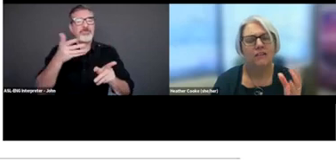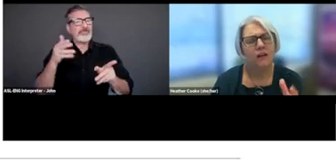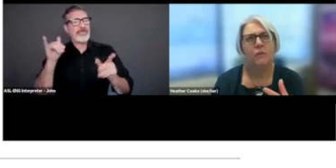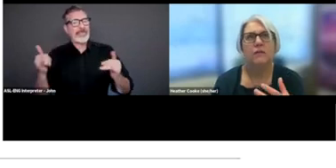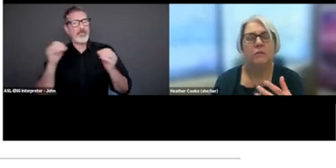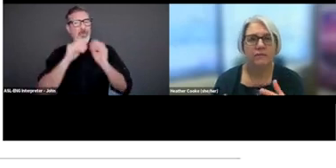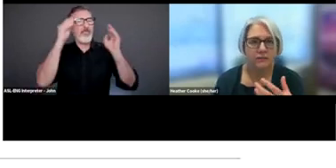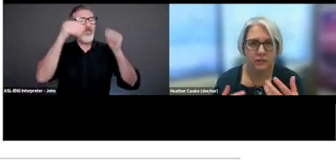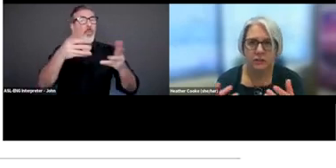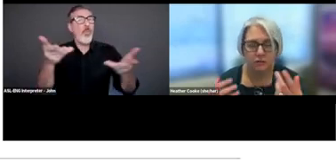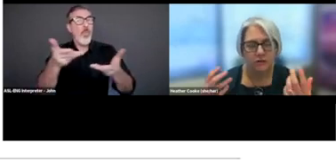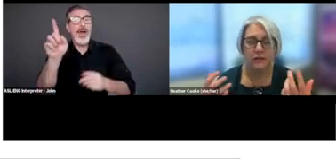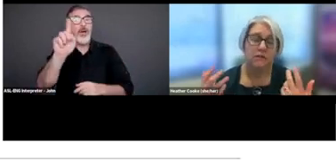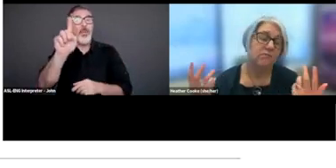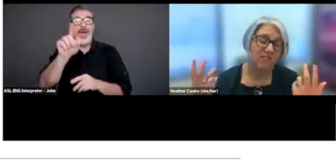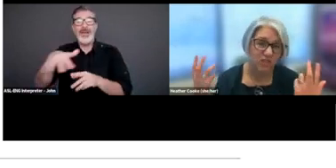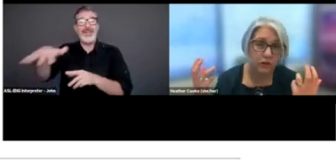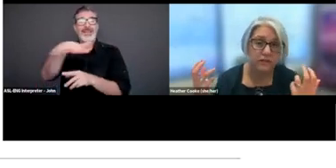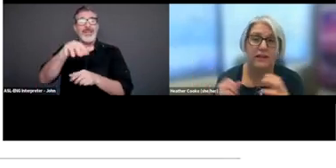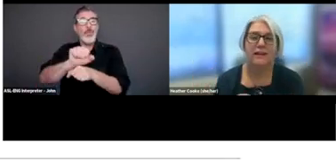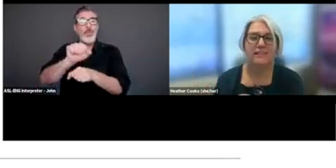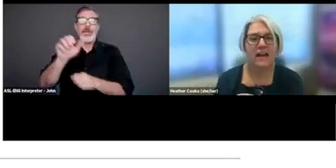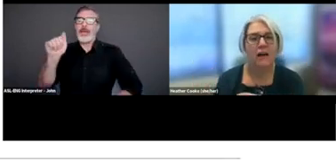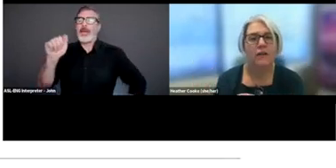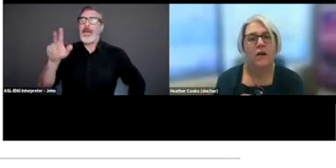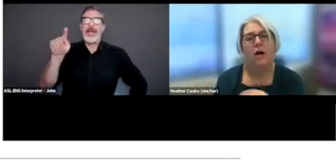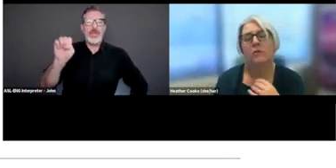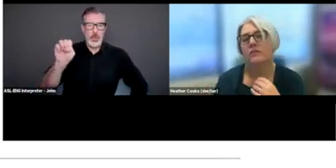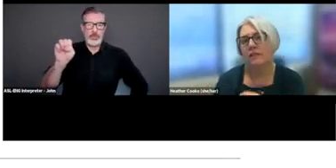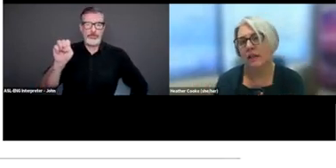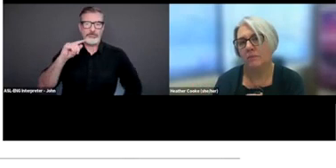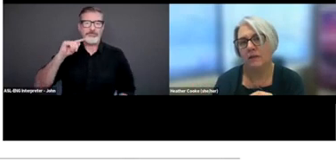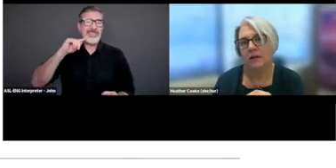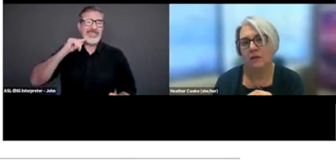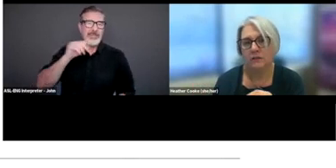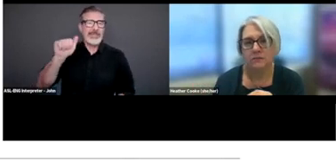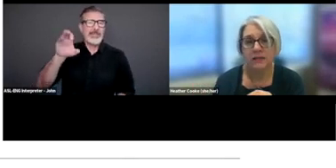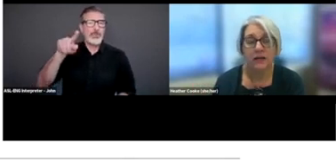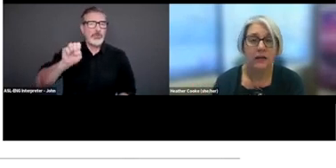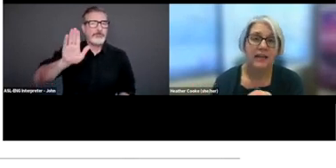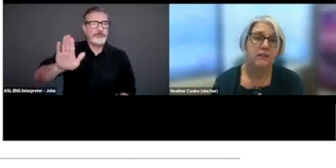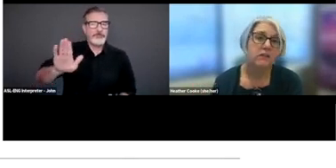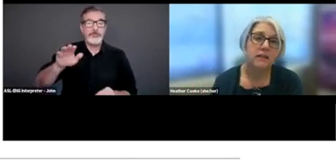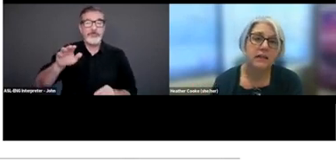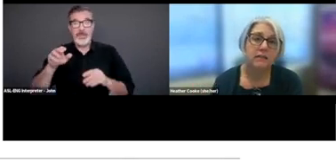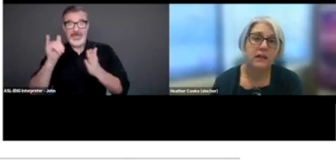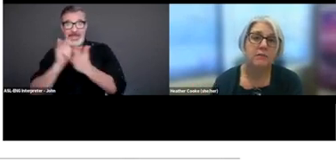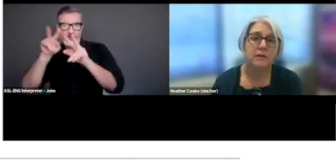and done with professional or nursing staff, almost nothing had been done in long term care and certainly nothing had been